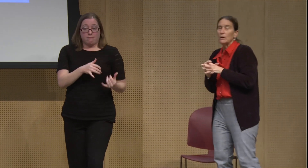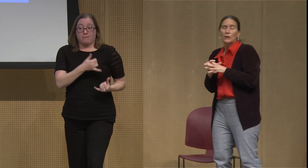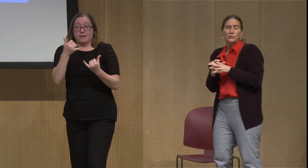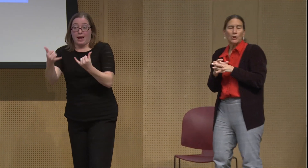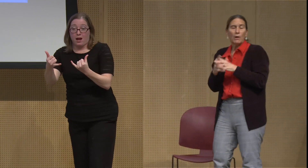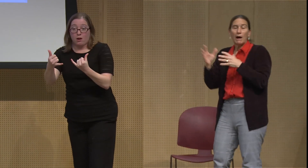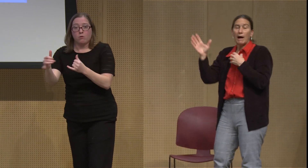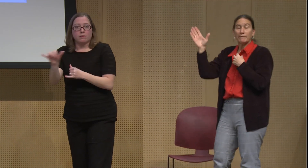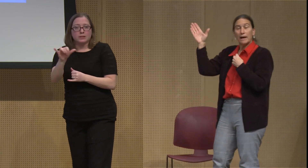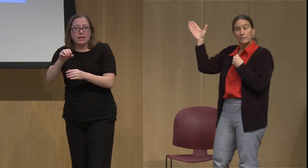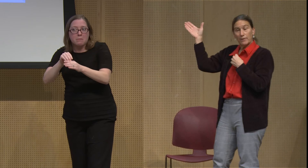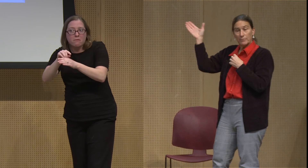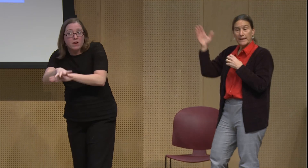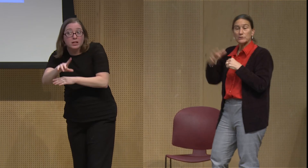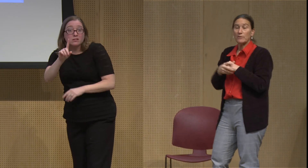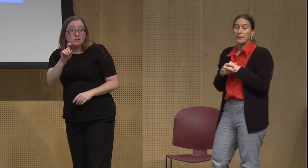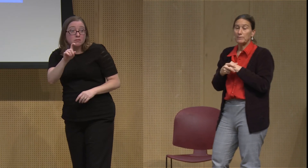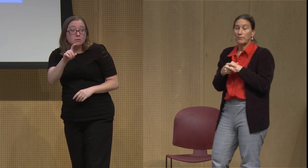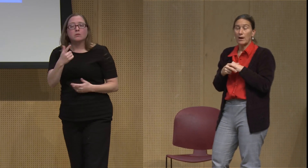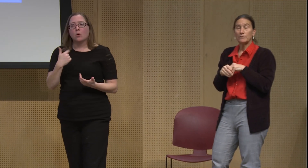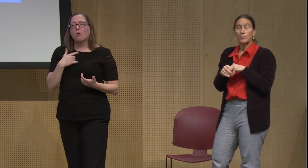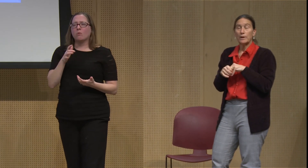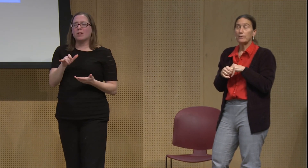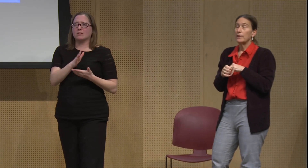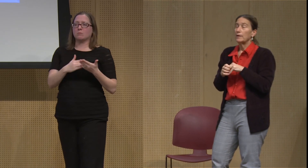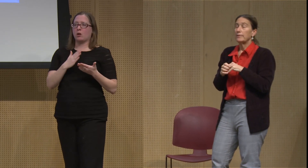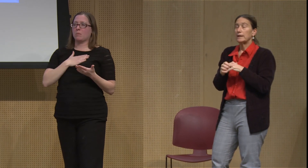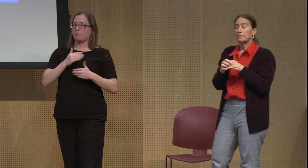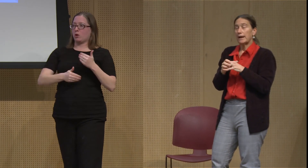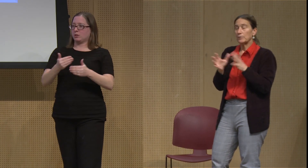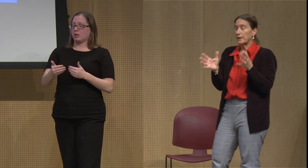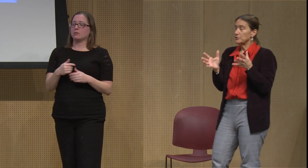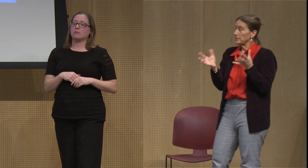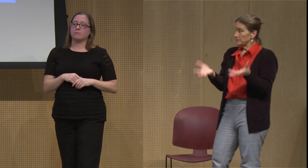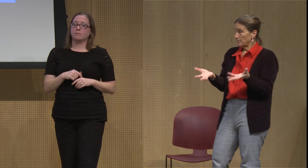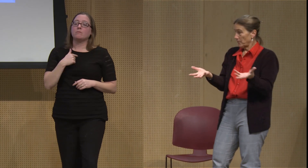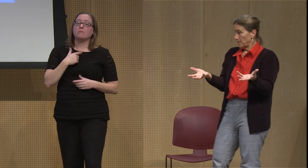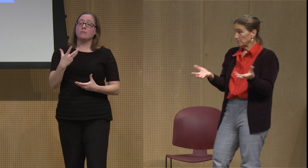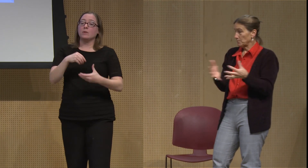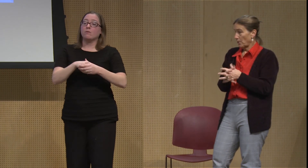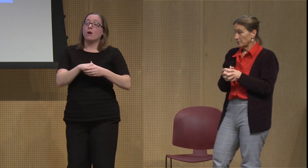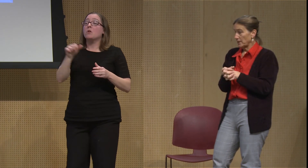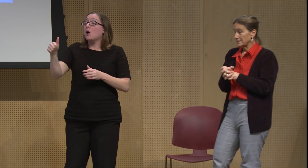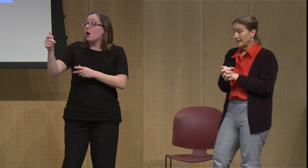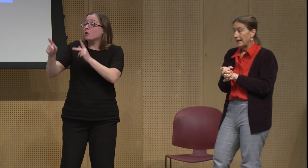SO I'VE GOTTEN INVOLVED WITH THAT. SO I'VE BEEN INVOLVED WITH THEN EVALUATION OF SOME OTHER PEOPLE'S PROJECTS,